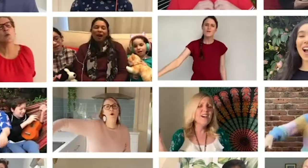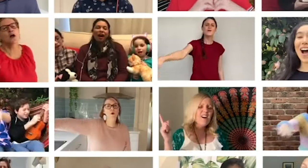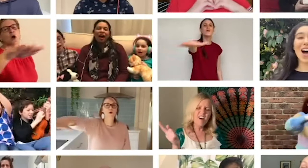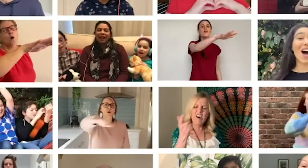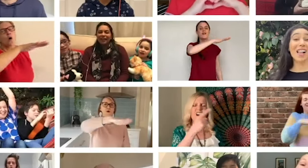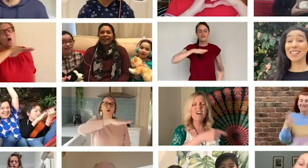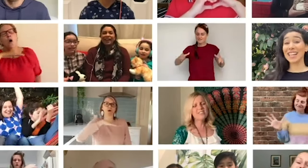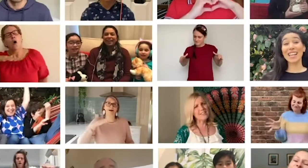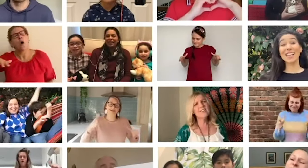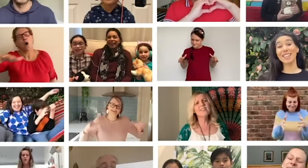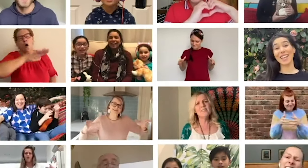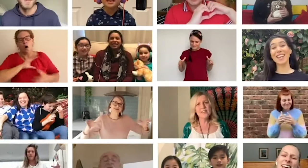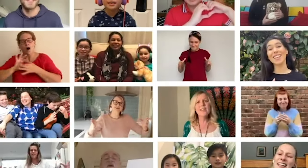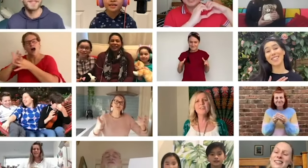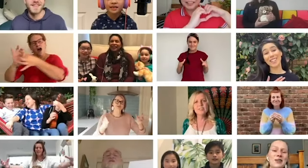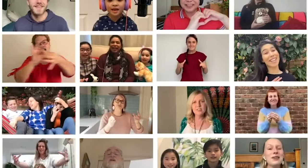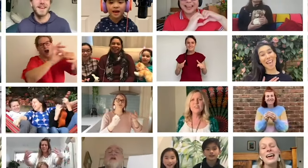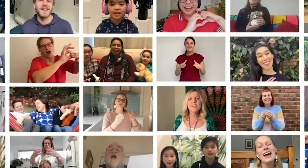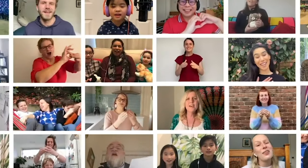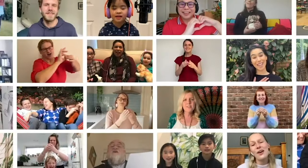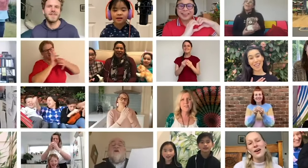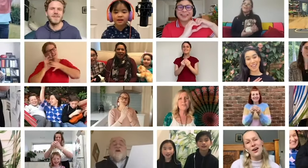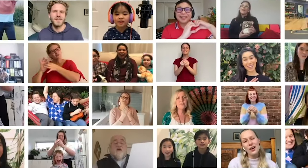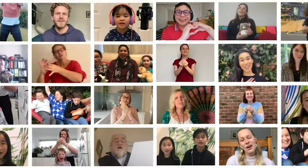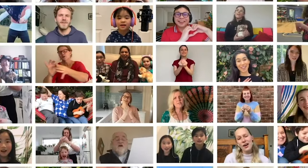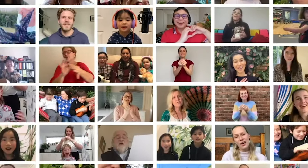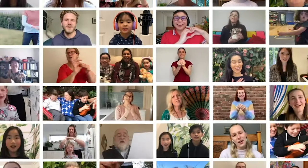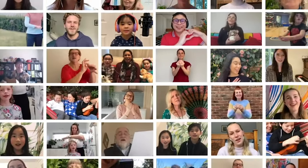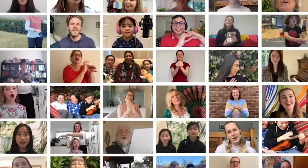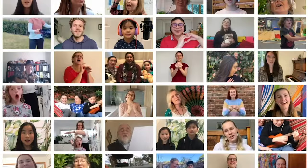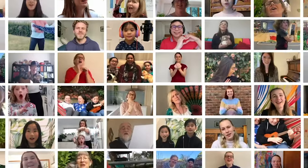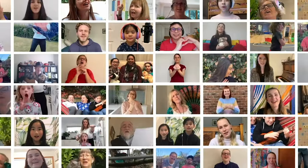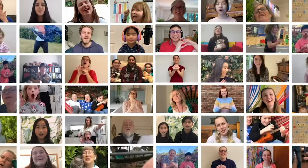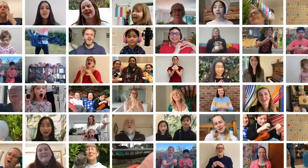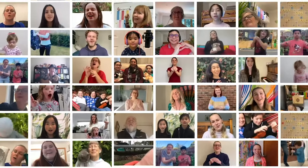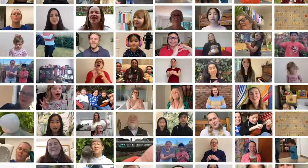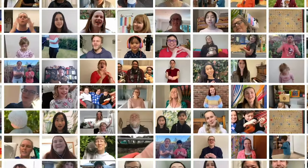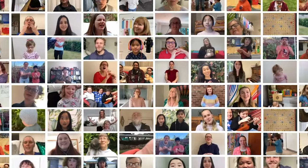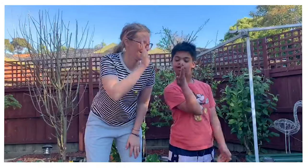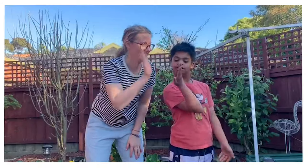we are all in this together.